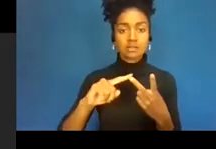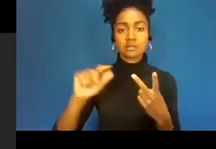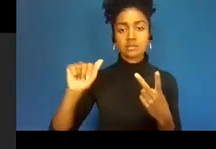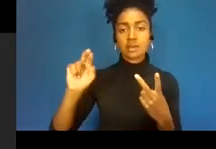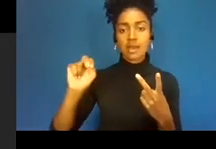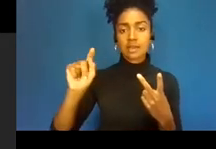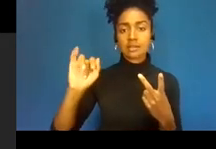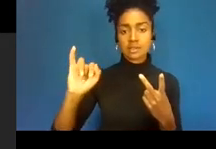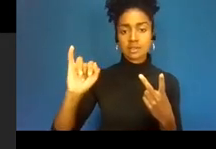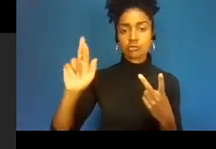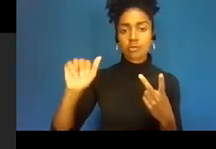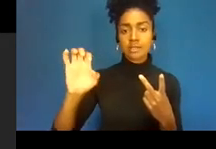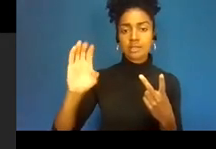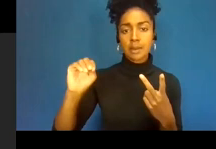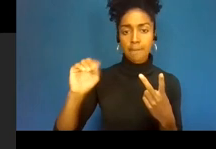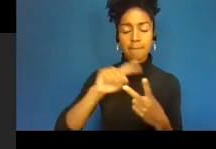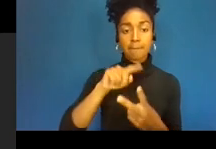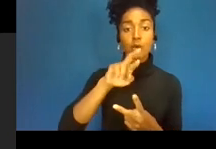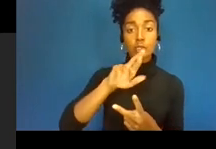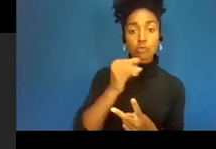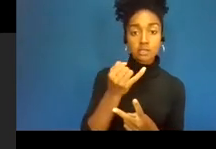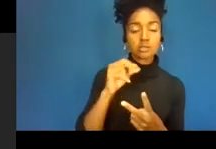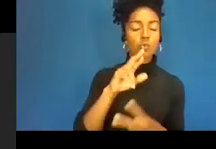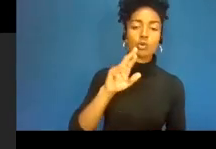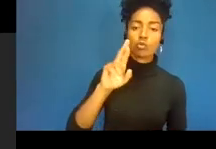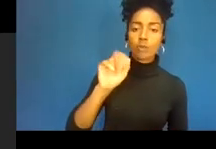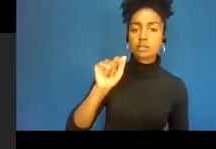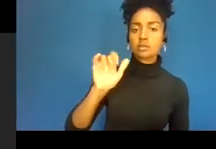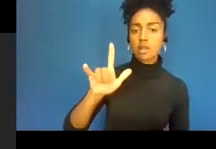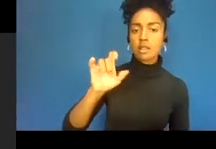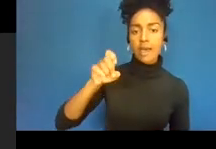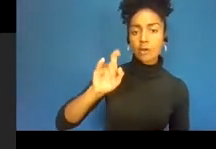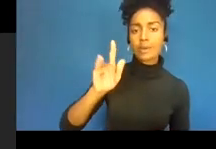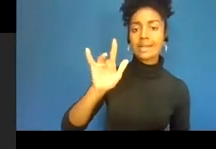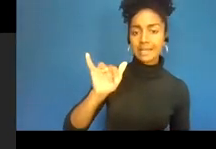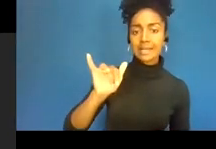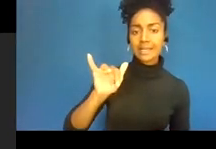So racial justice or racial equity certainly goes beyond just racism.